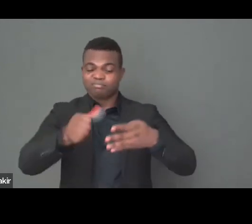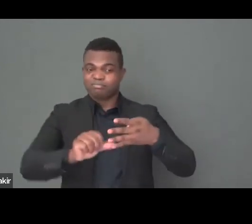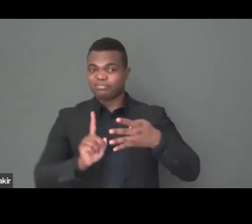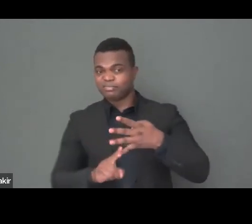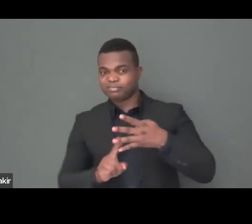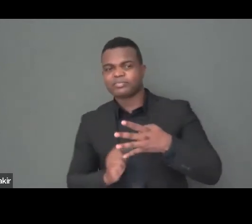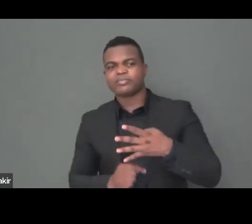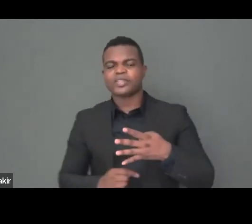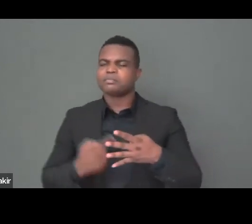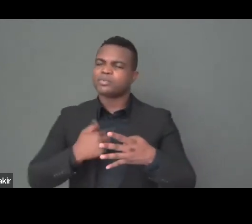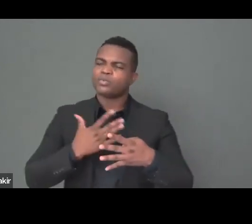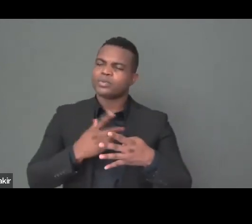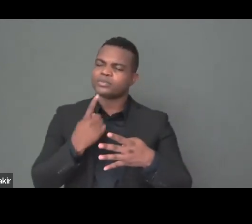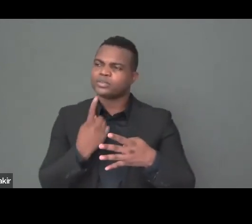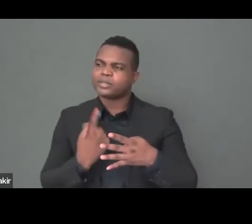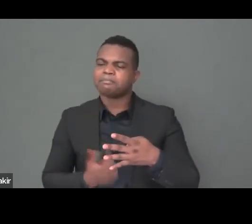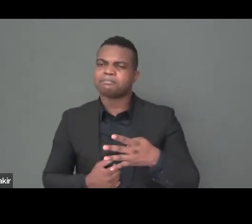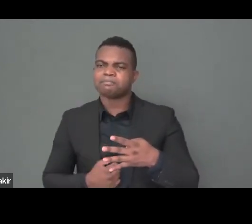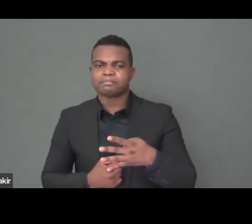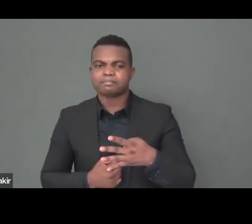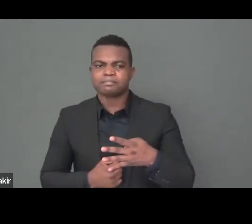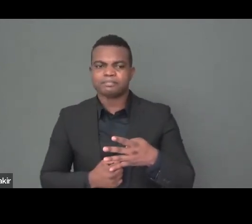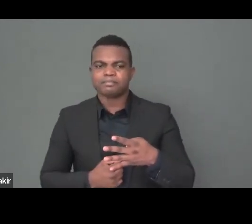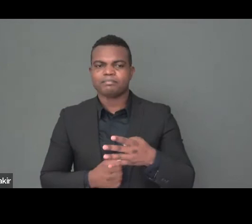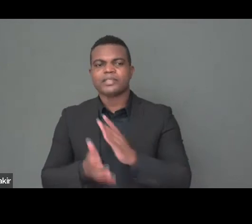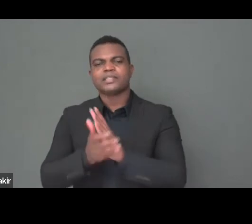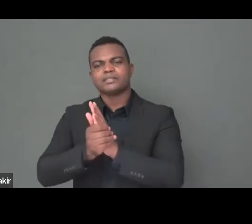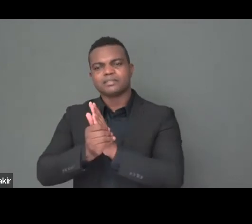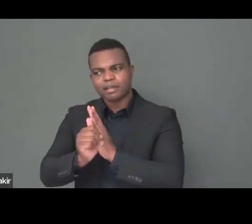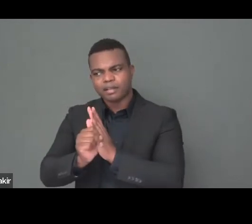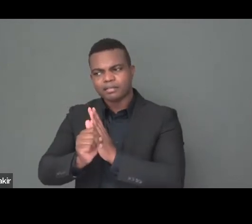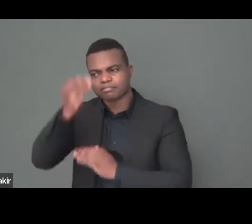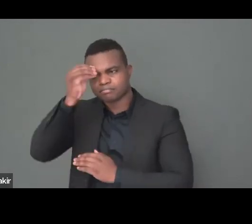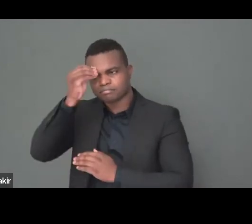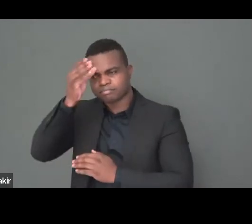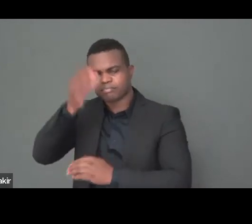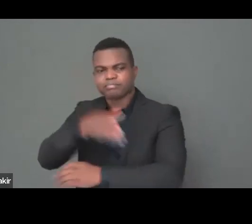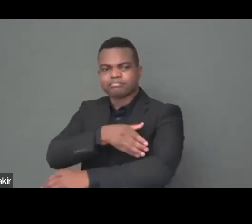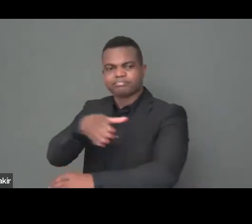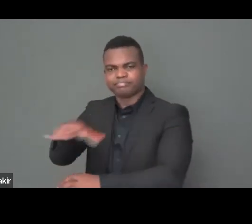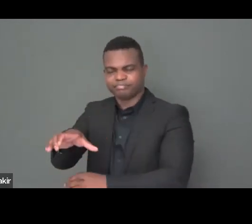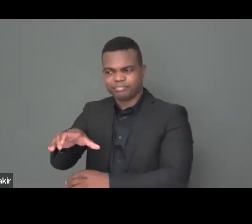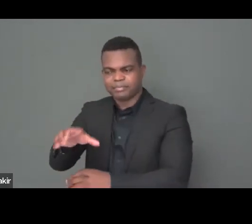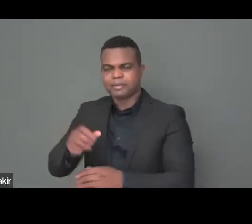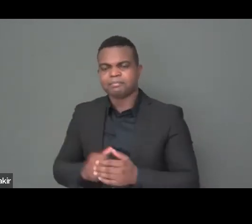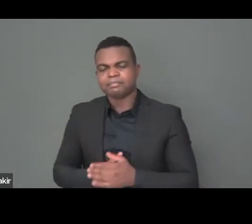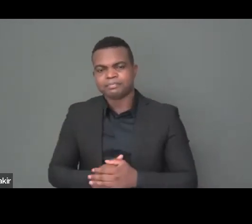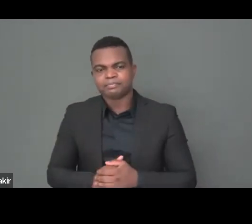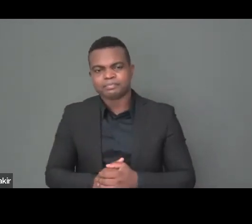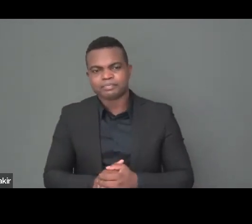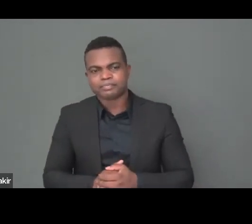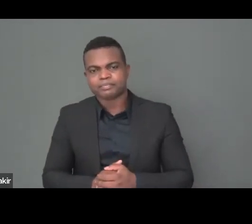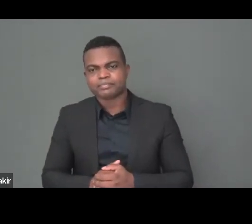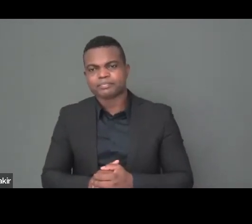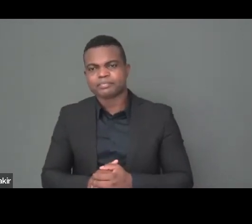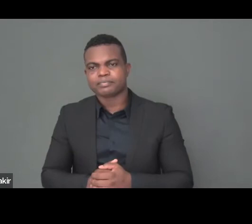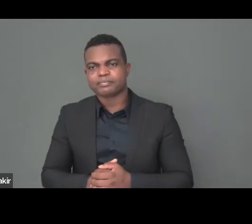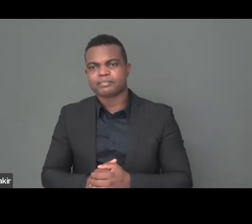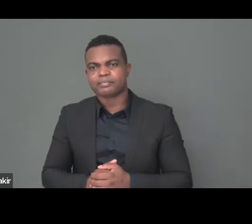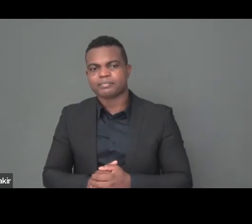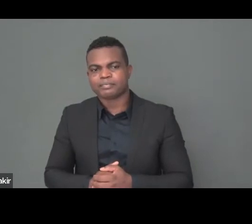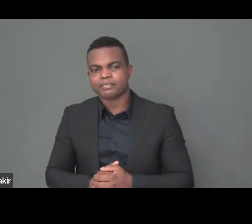Eric Ngondi: So we not that also we use the simple data collection methods such as what's up text messaging platforms, we.